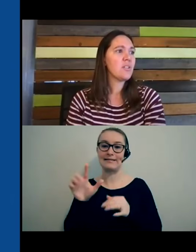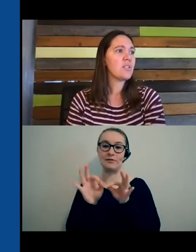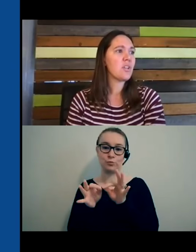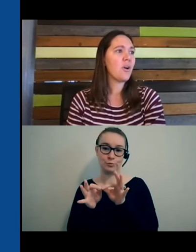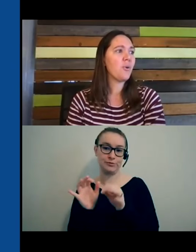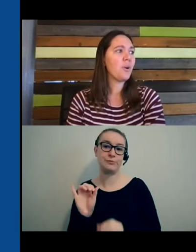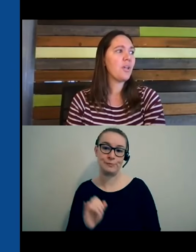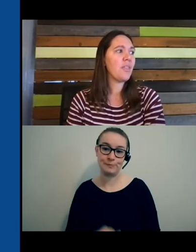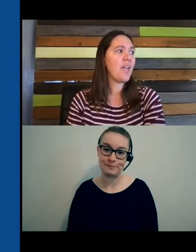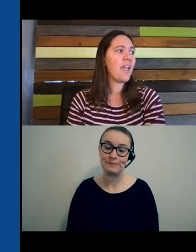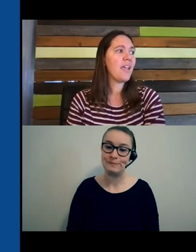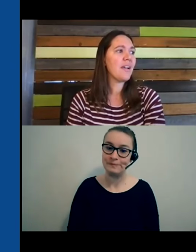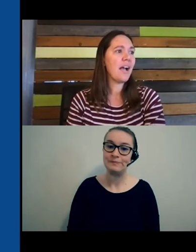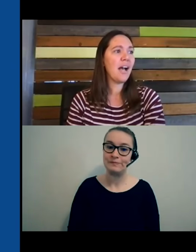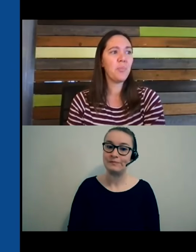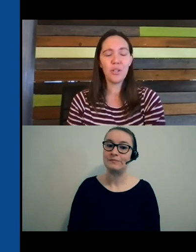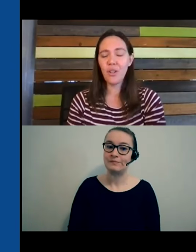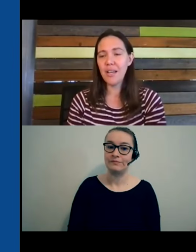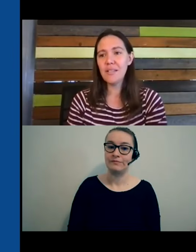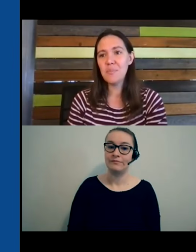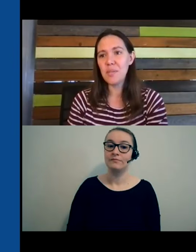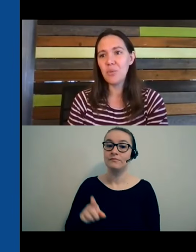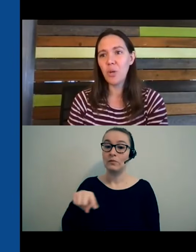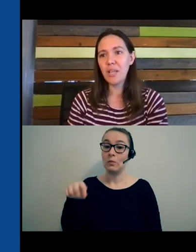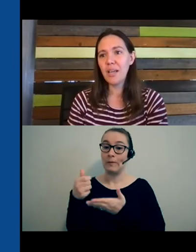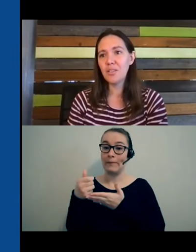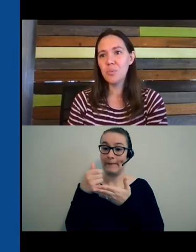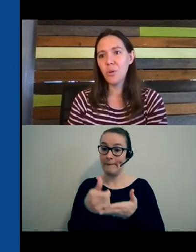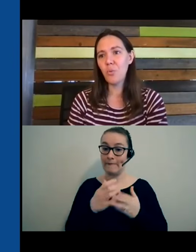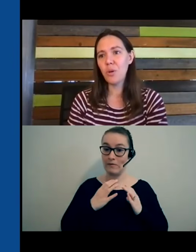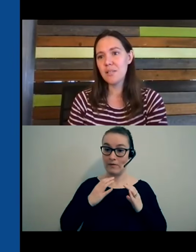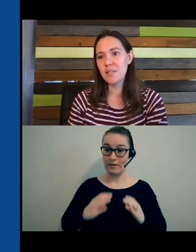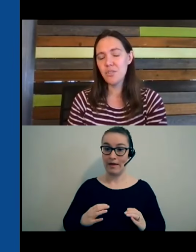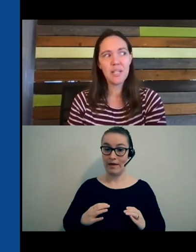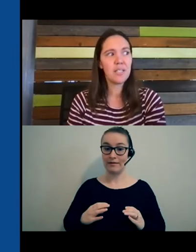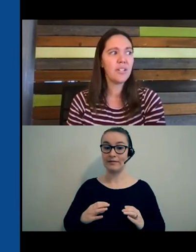So they help their clients meet WCAG 2.1 success criteria